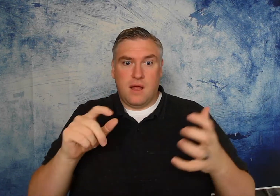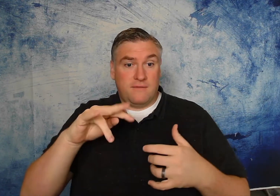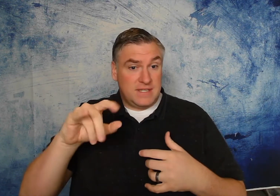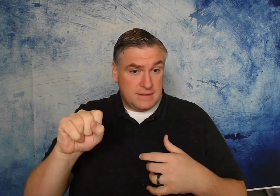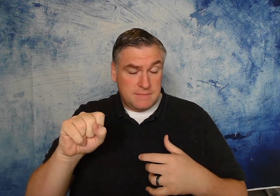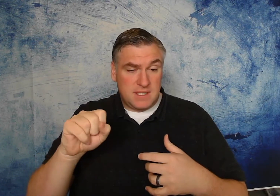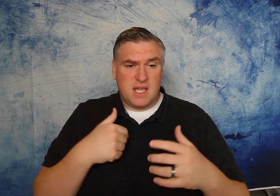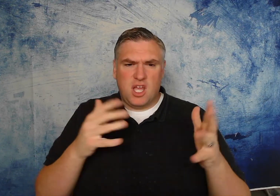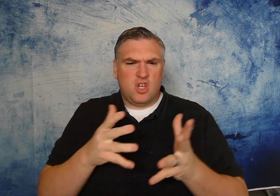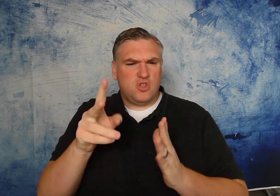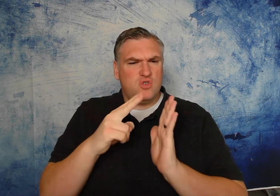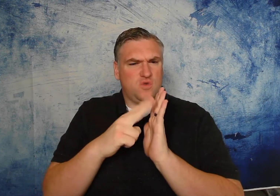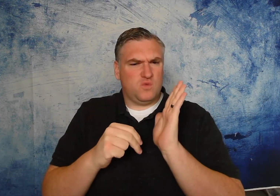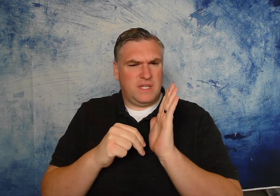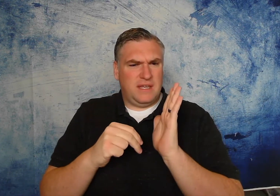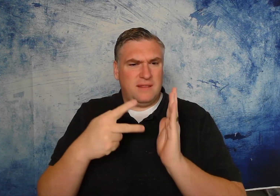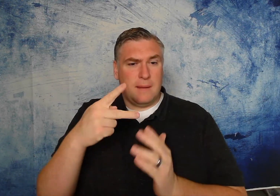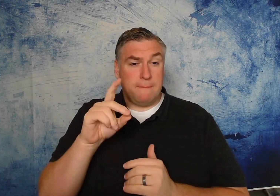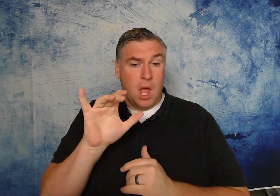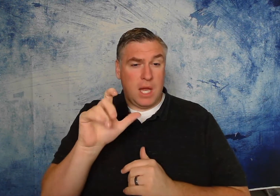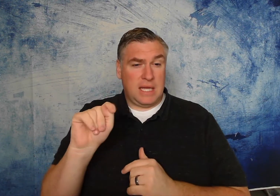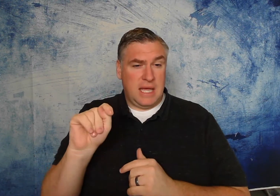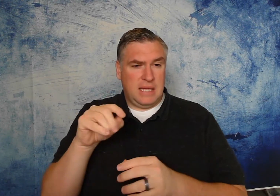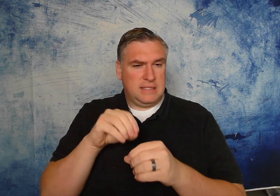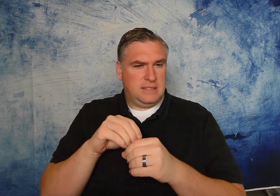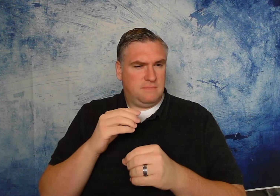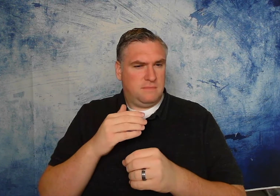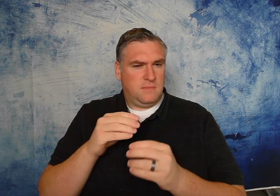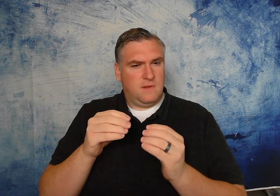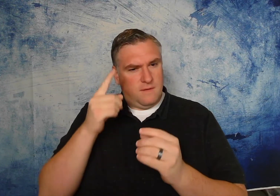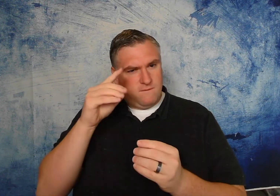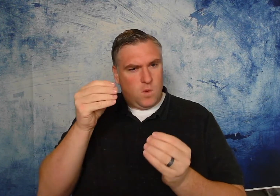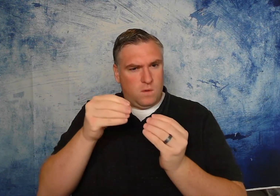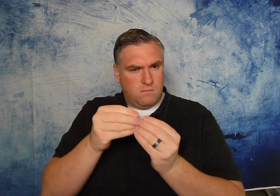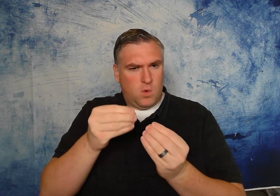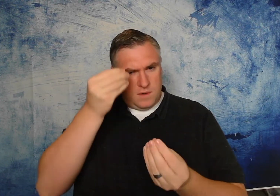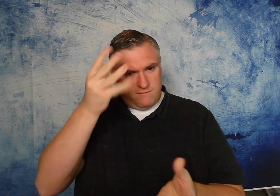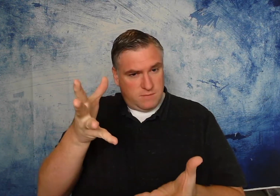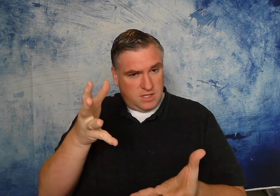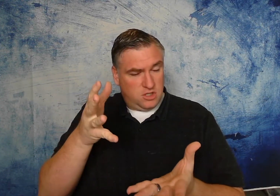Okay, that's a lot of tips I encourage you to read the podcast, it's in the For More